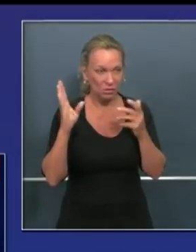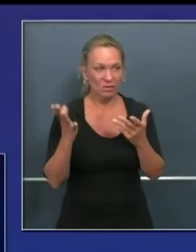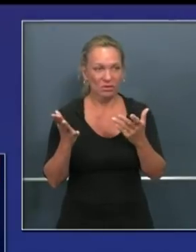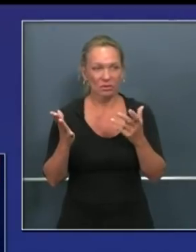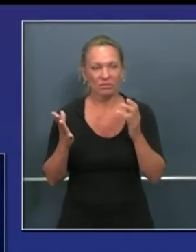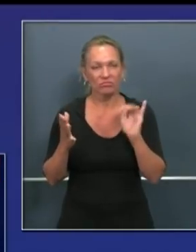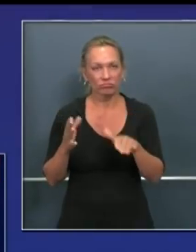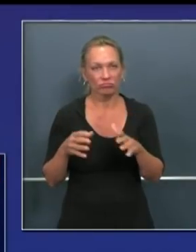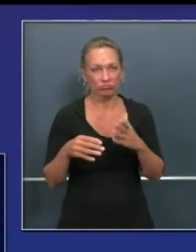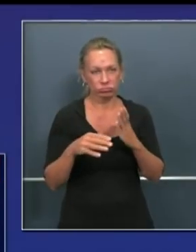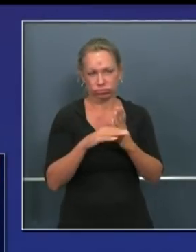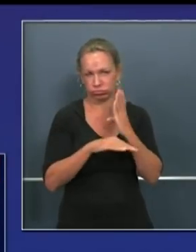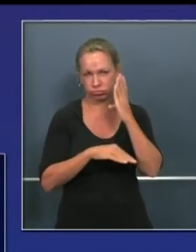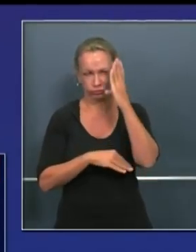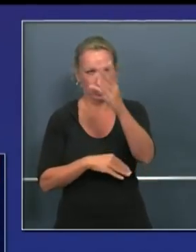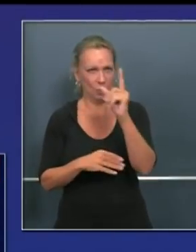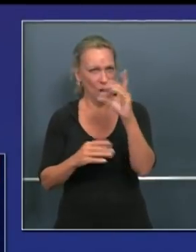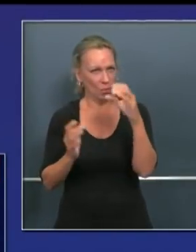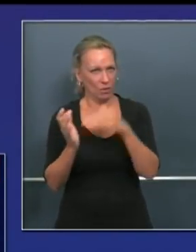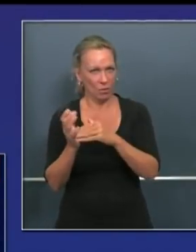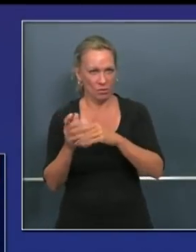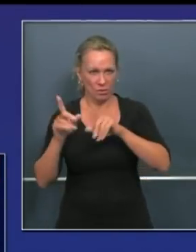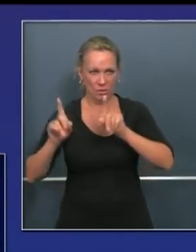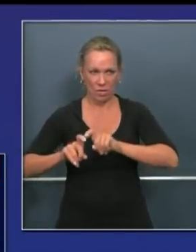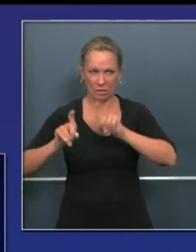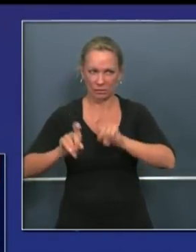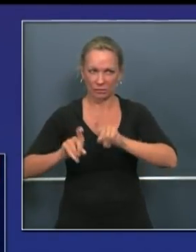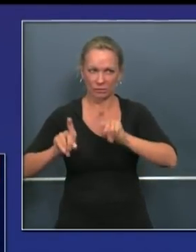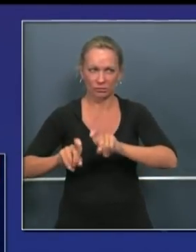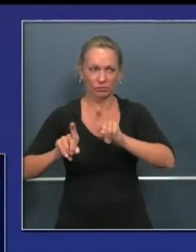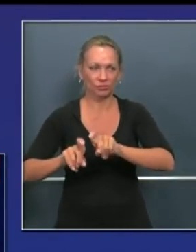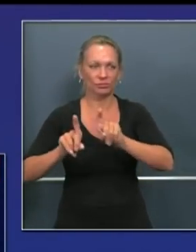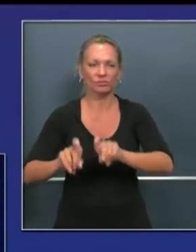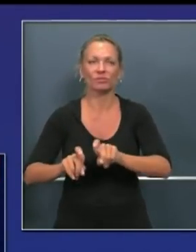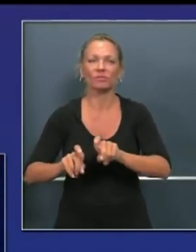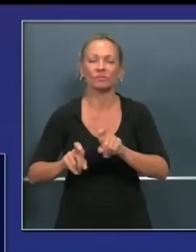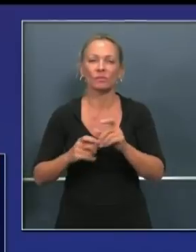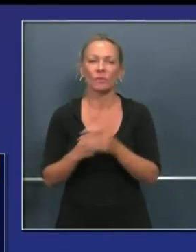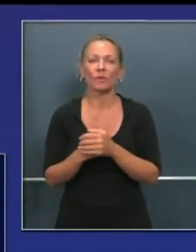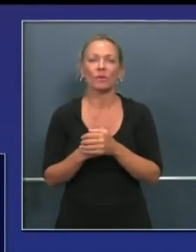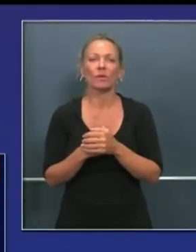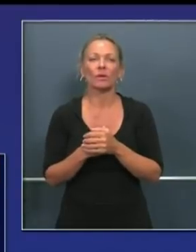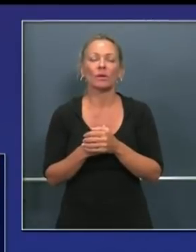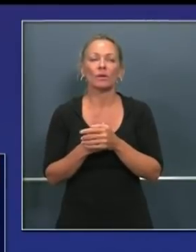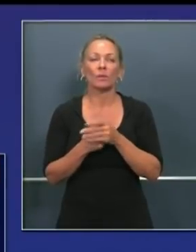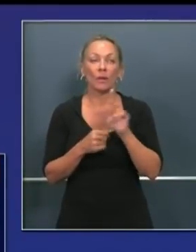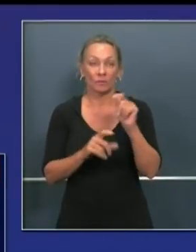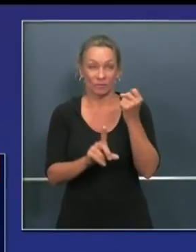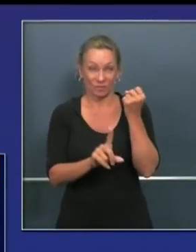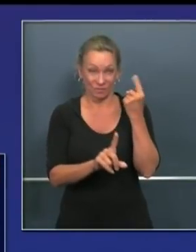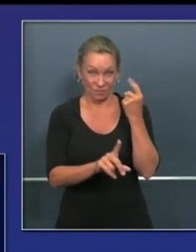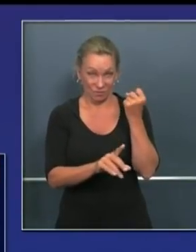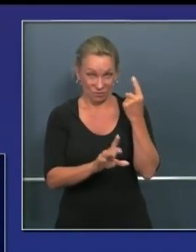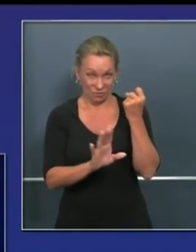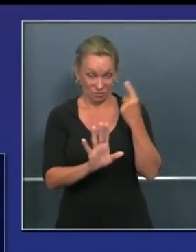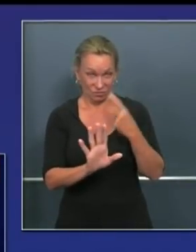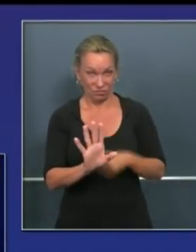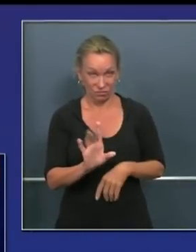SO WE EXPECT WHEN YOU TEST OVER 100,000 PEOPLE IN JUST A 24 HOUR PERIOD, YOU ARE LIKELY GOING TO SEE MORE PEOPLE TEST POSITIVE.